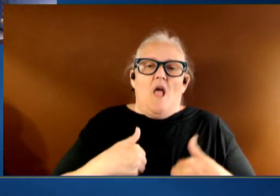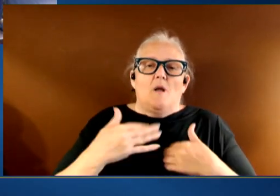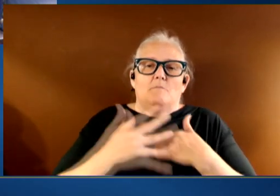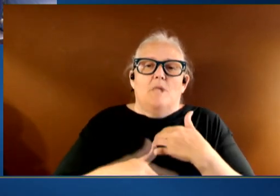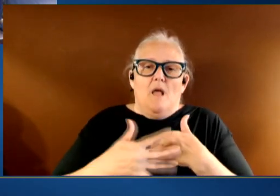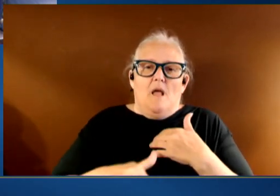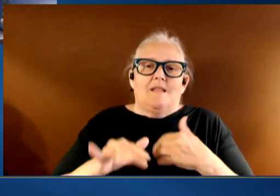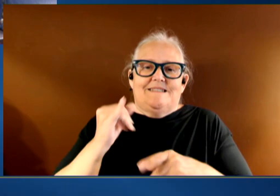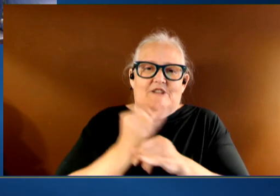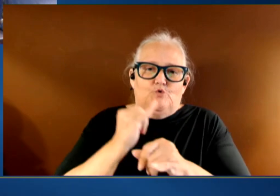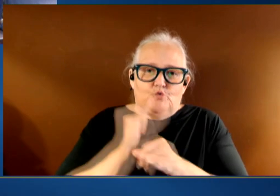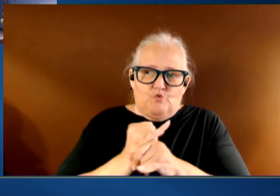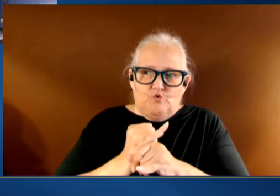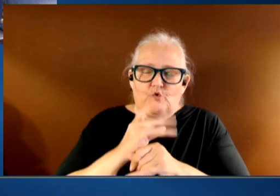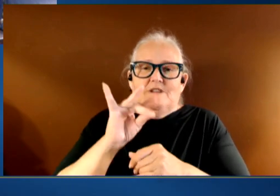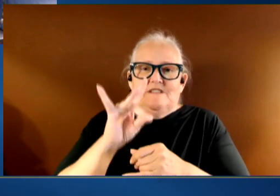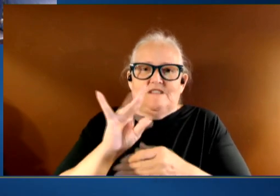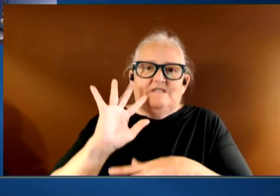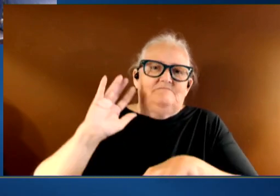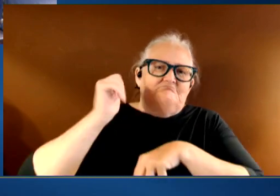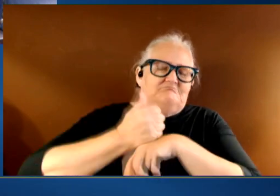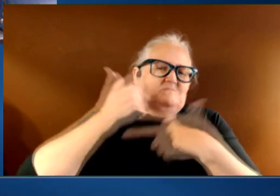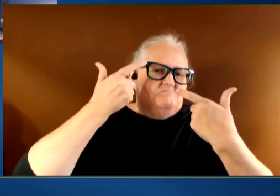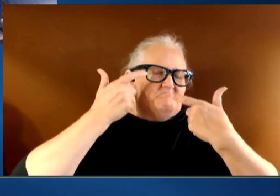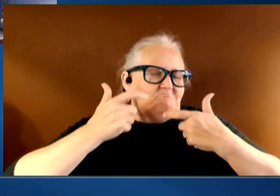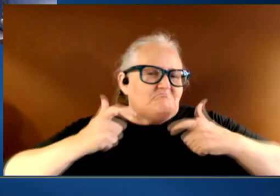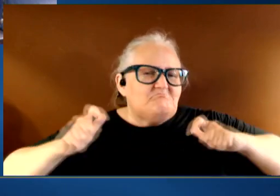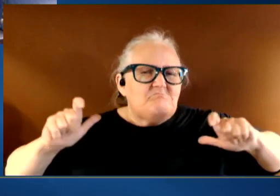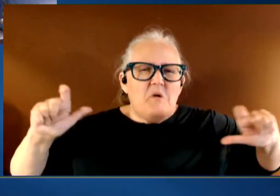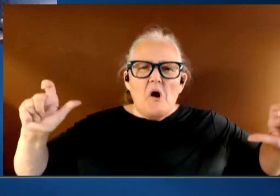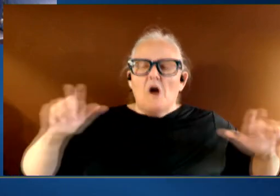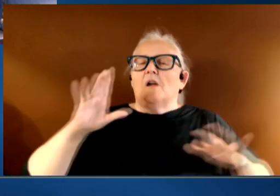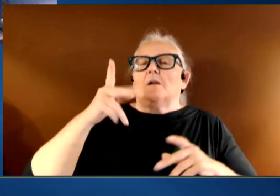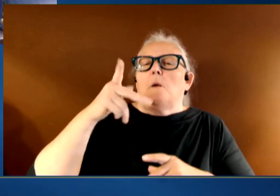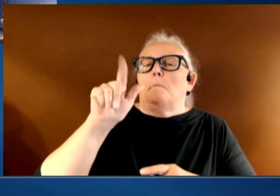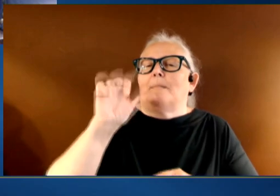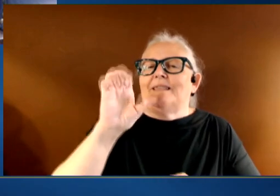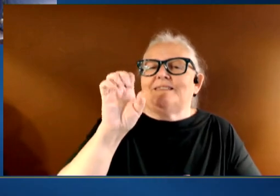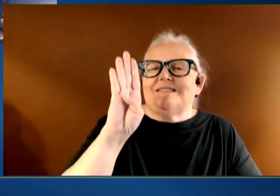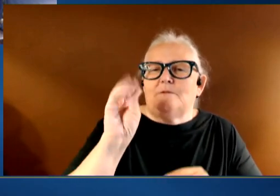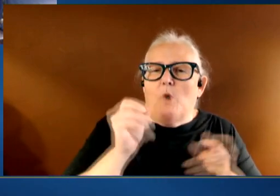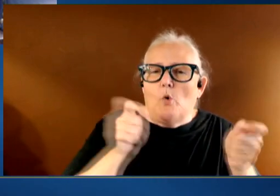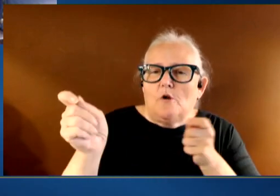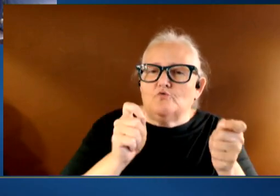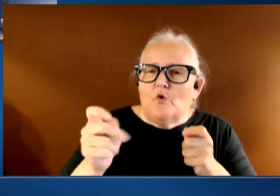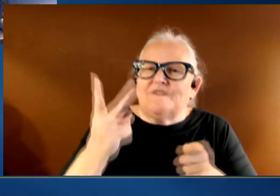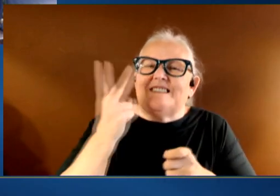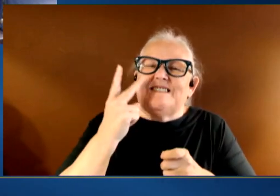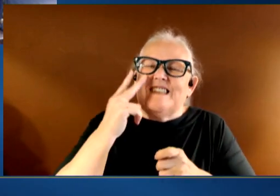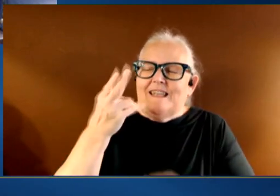funded a large, randomized, double-blind placebo-controlled trial to understand the effects of hydroxyurea on sickle cell disease.